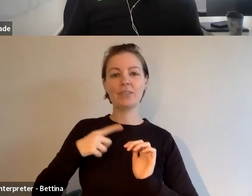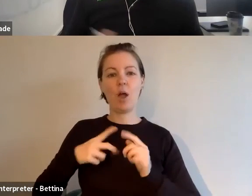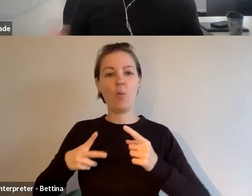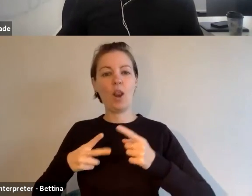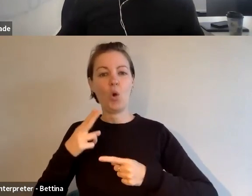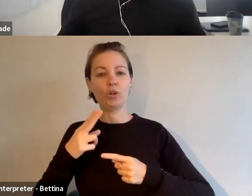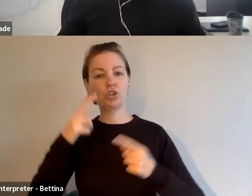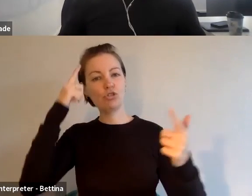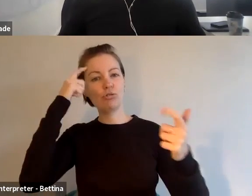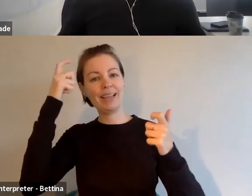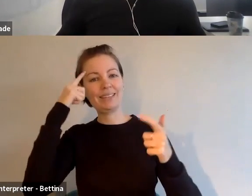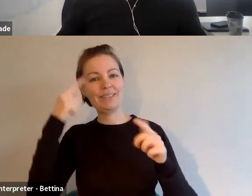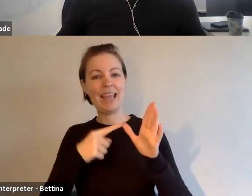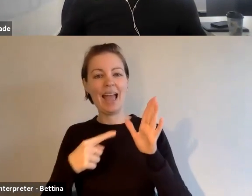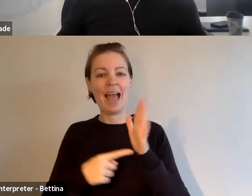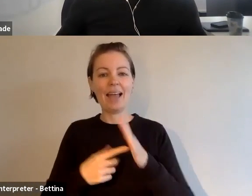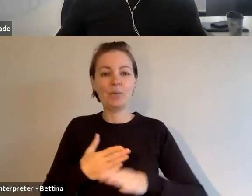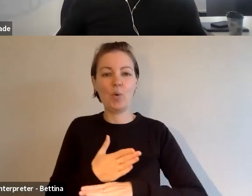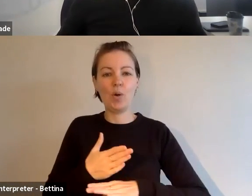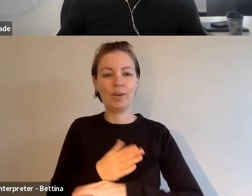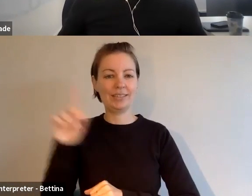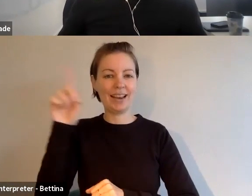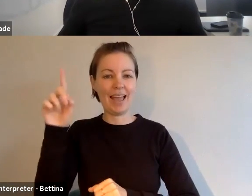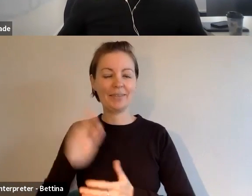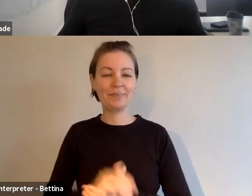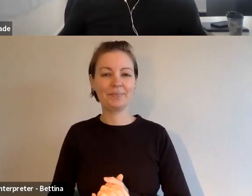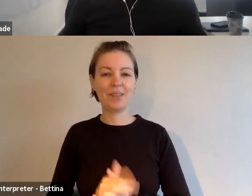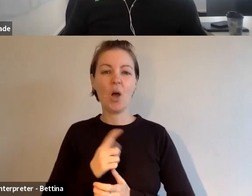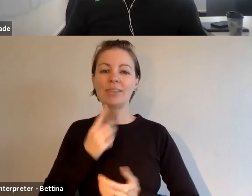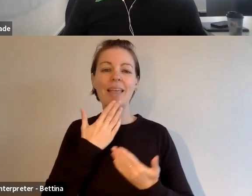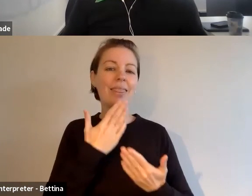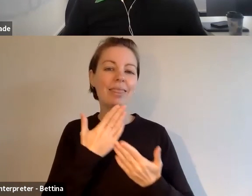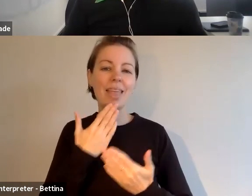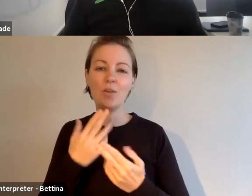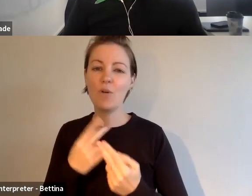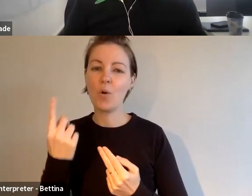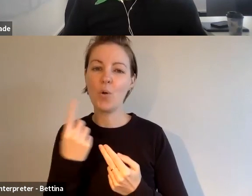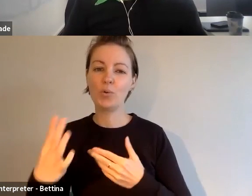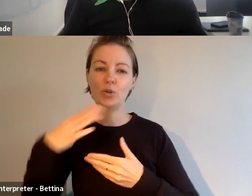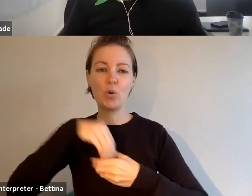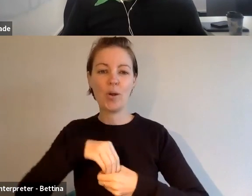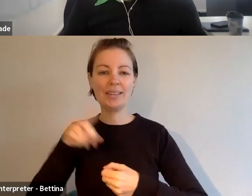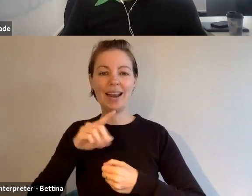So I would like to thank all of our speakers one last time for their contributions. Gavin, Greg.